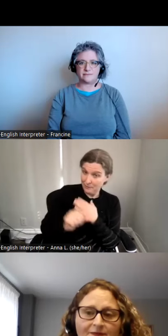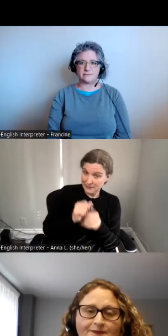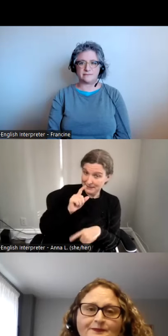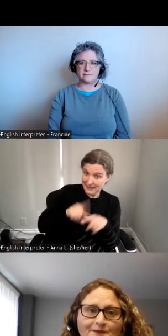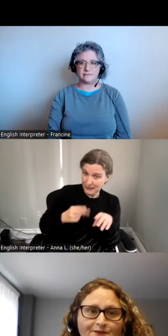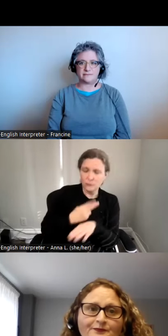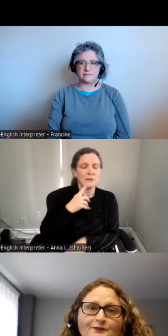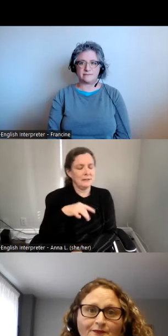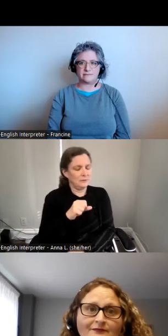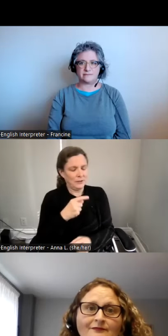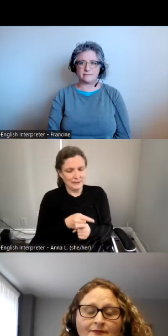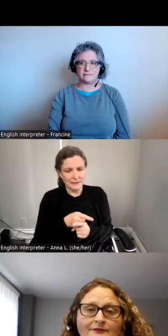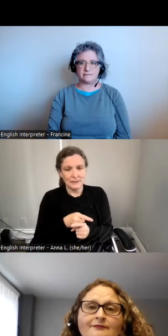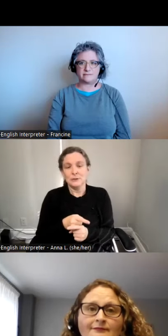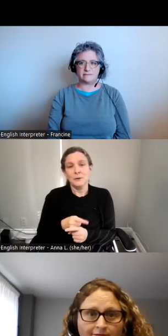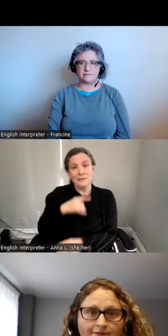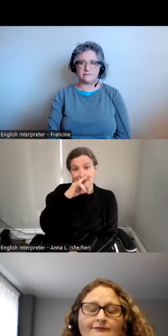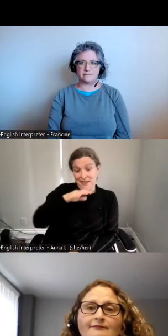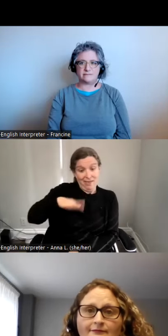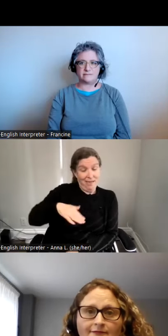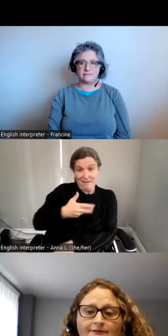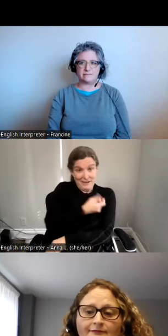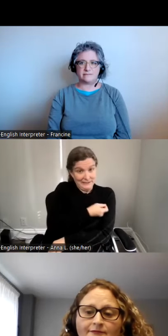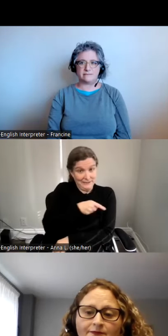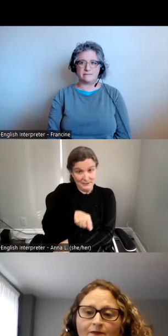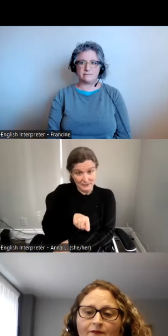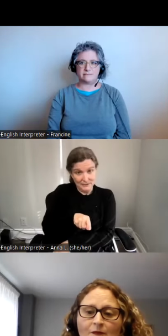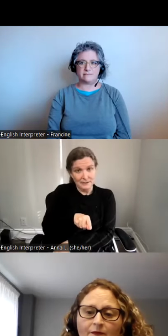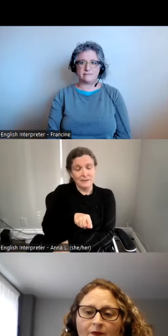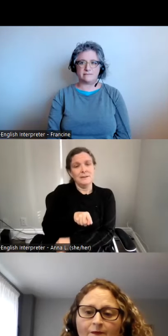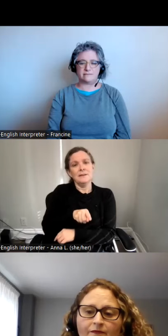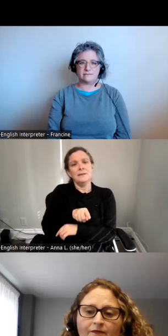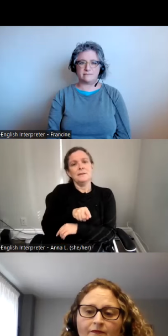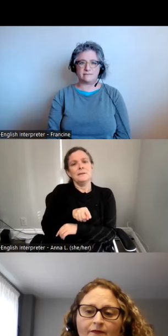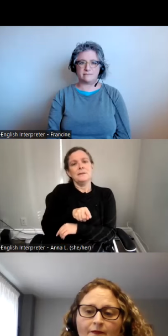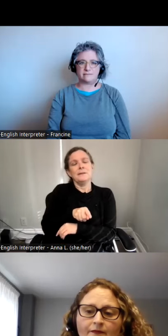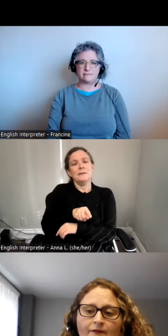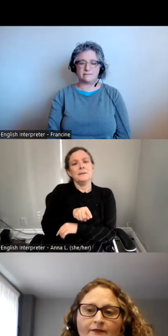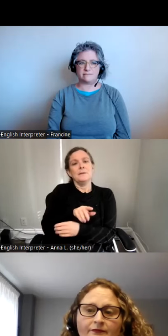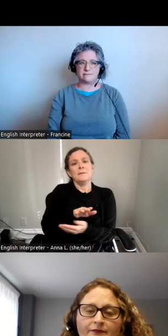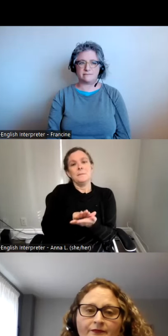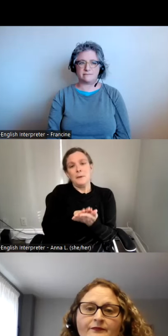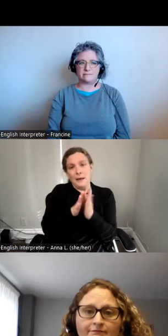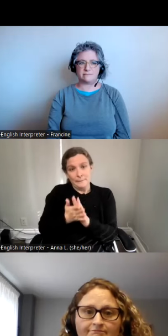s good to know that kids under 18 are unable to receive Paxlovid, even if high risk. » Allison Boyce: Yes.